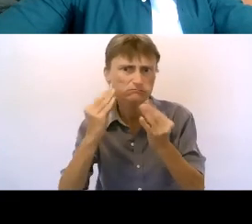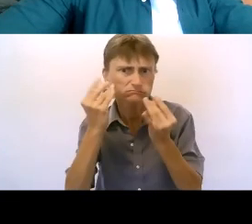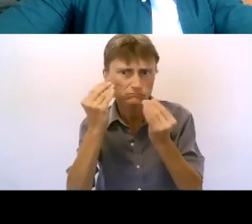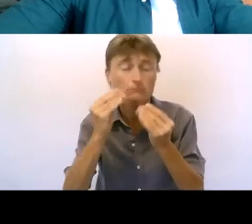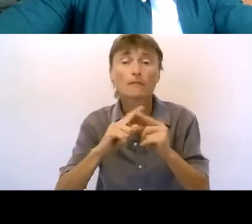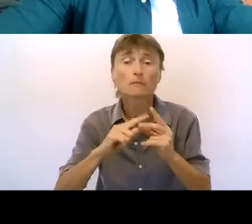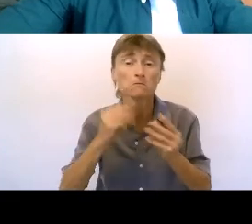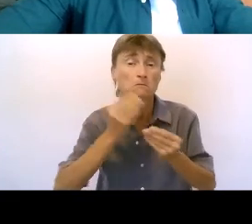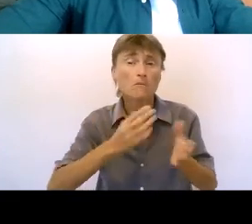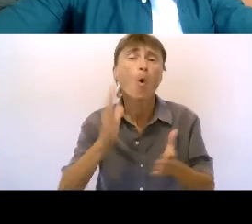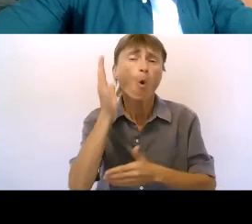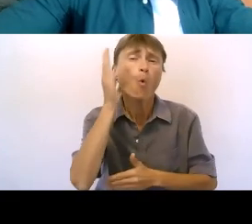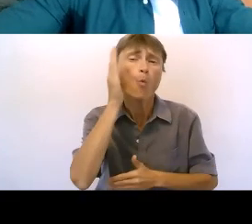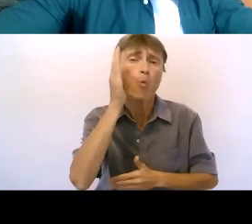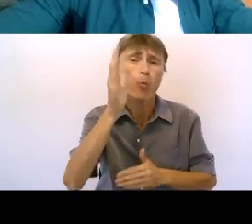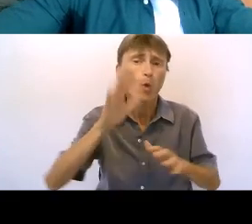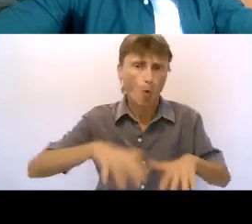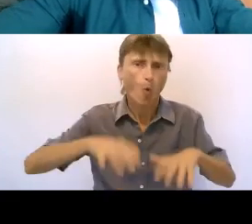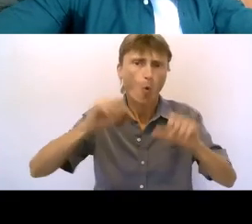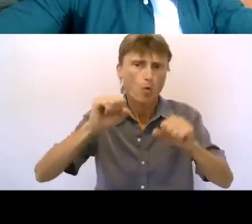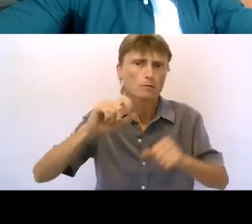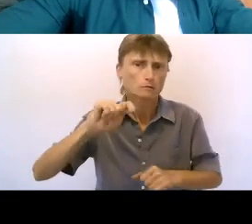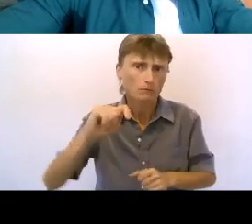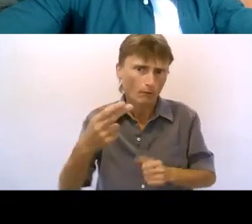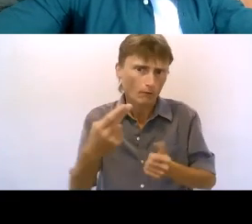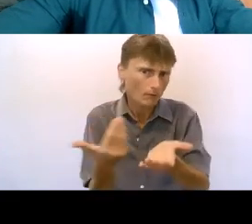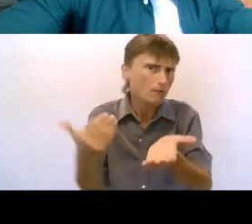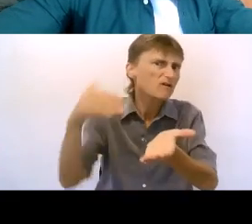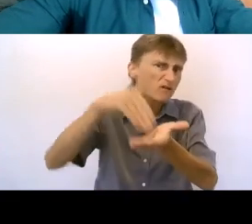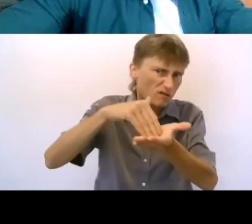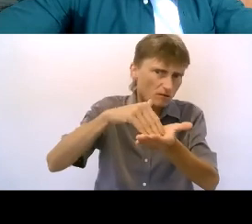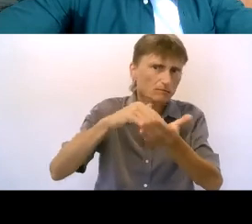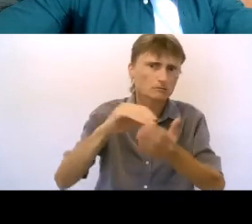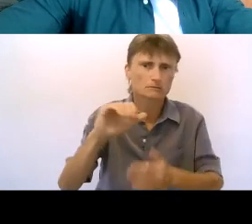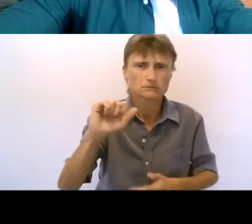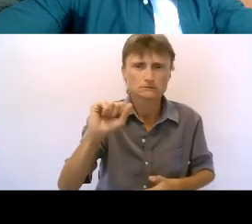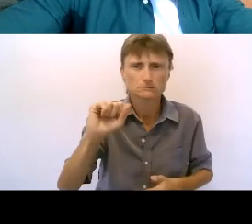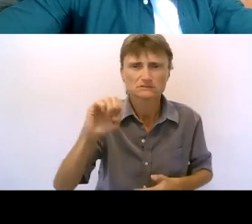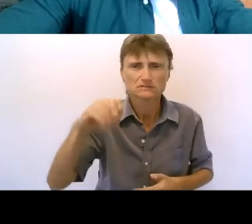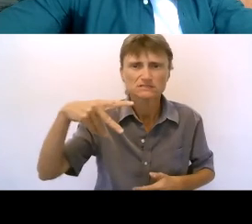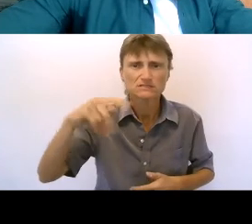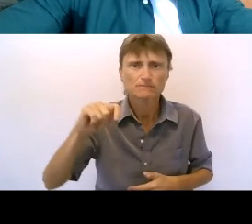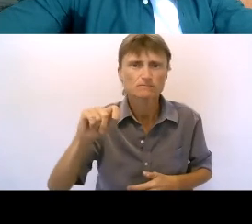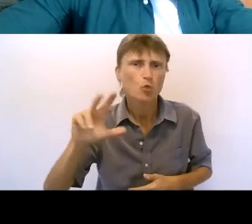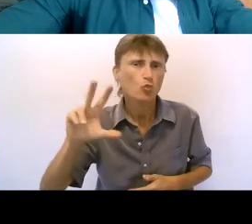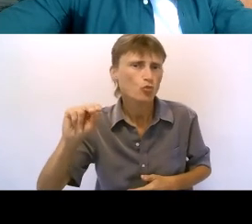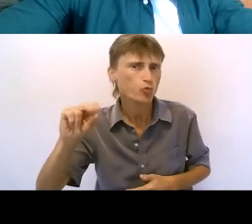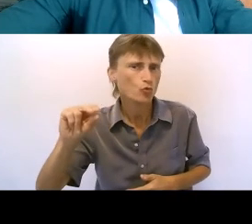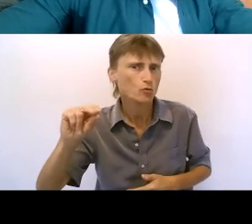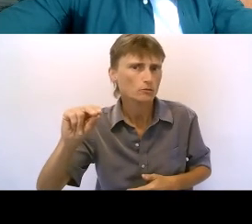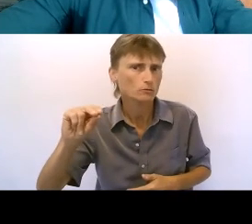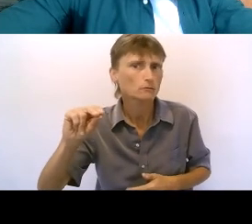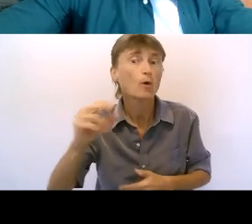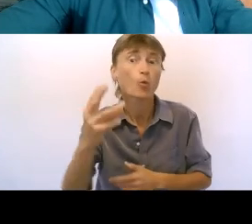another town hall, an anti-racism town hall on September 30, so Wednesday, from three